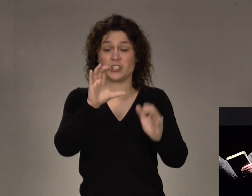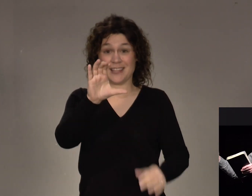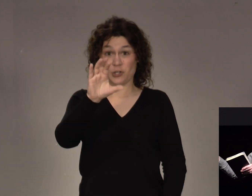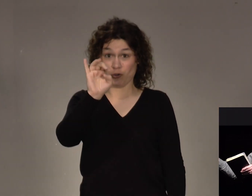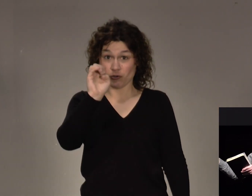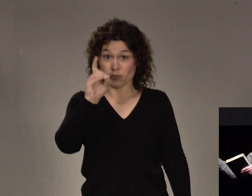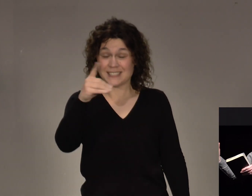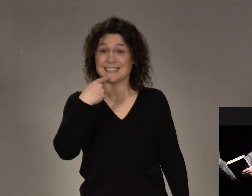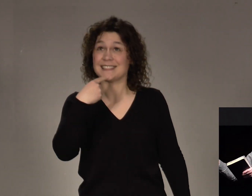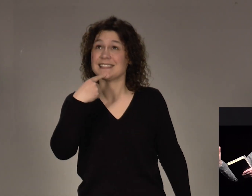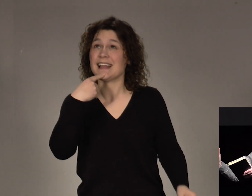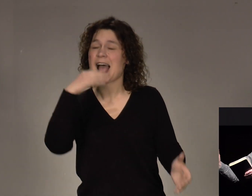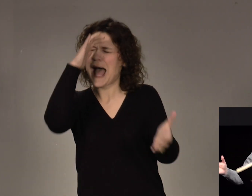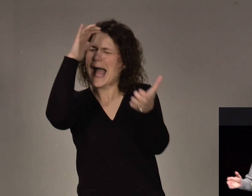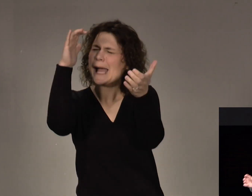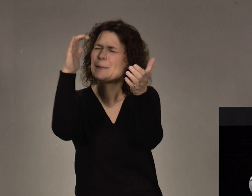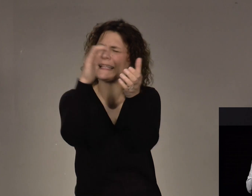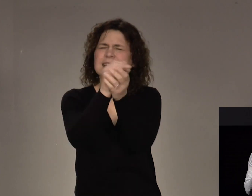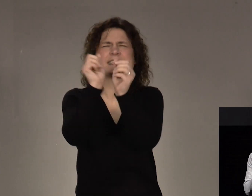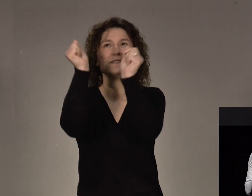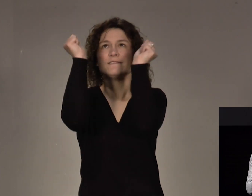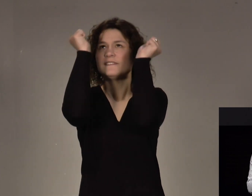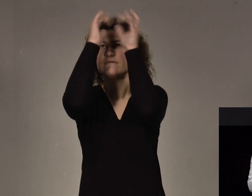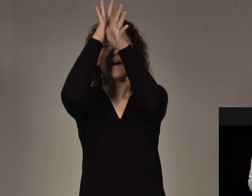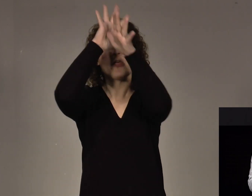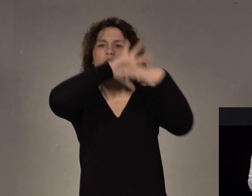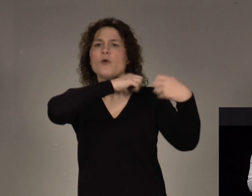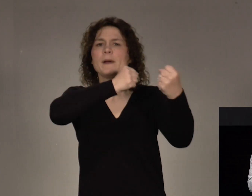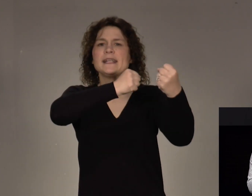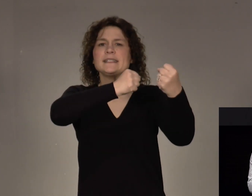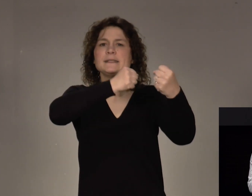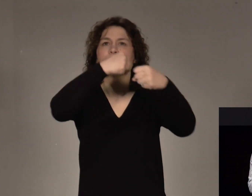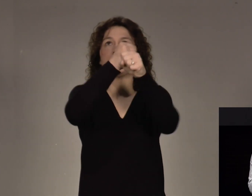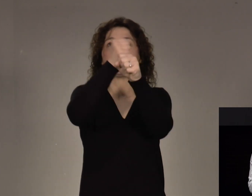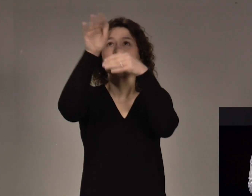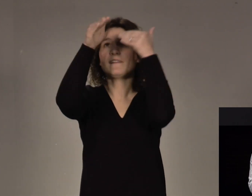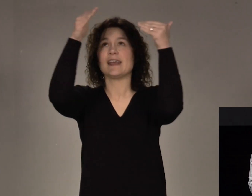Father Almighty Maker of heaven and earth. I believe in Jesus Christ, His only